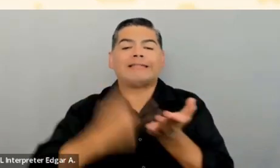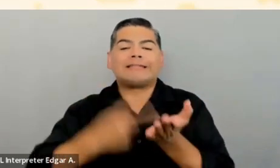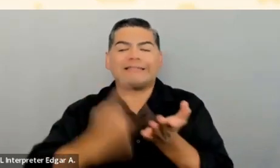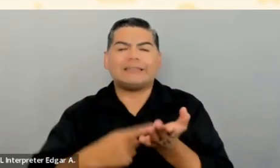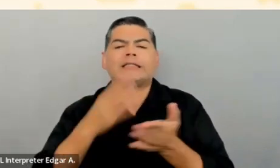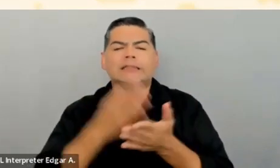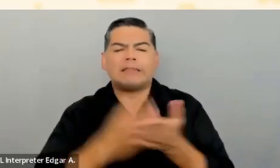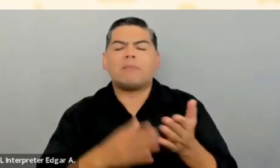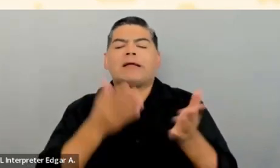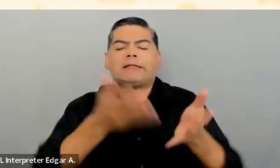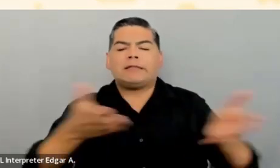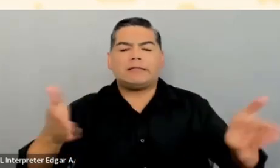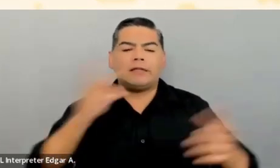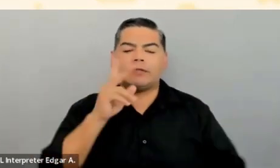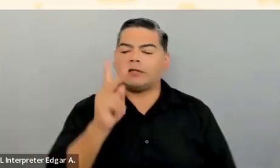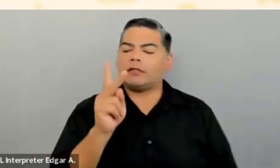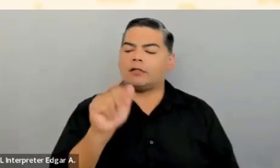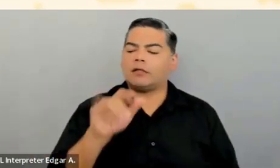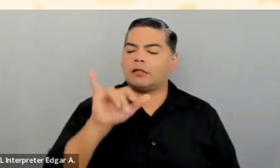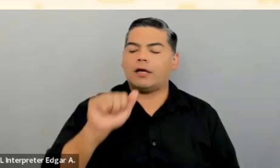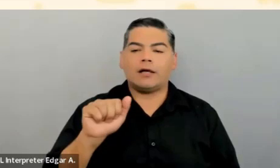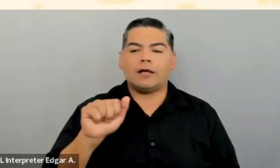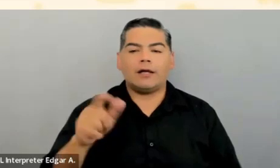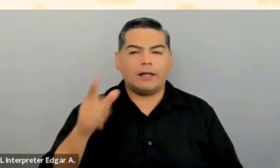within the Kaya theme and what I have done with it over the years.